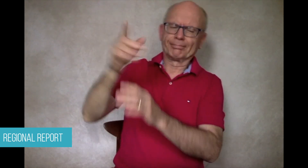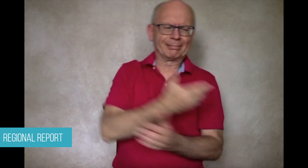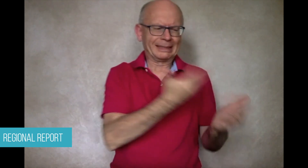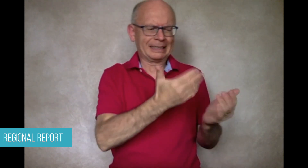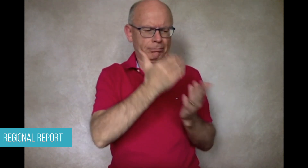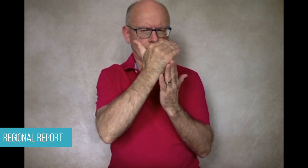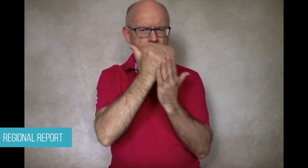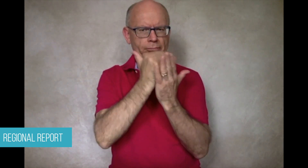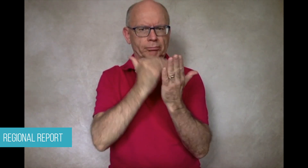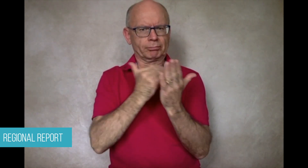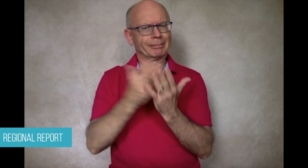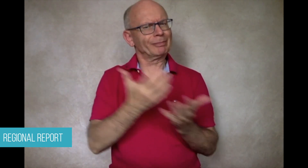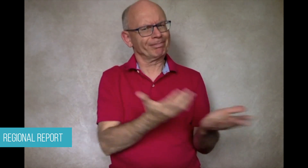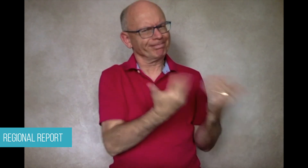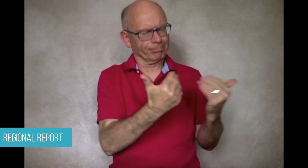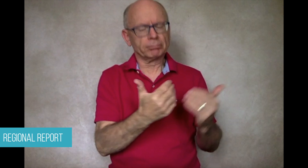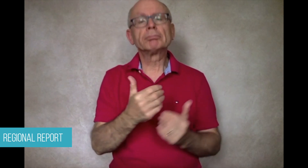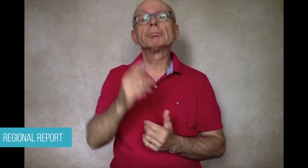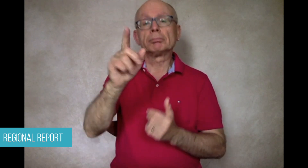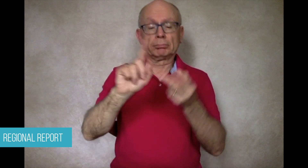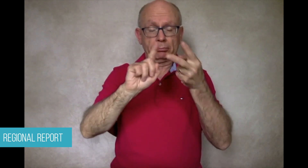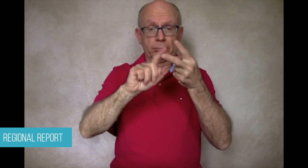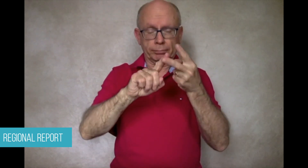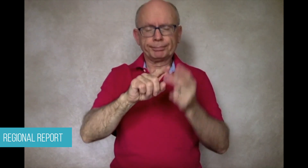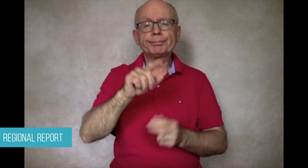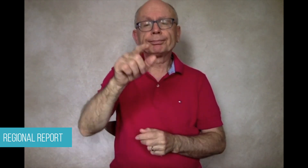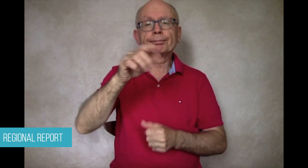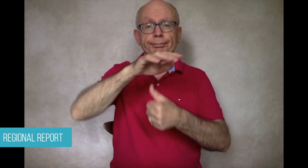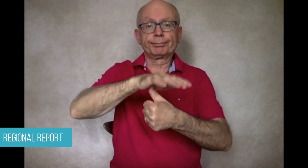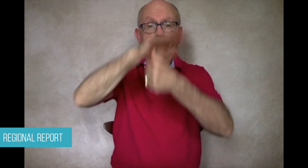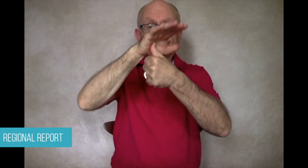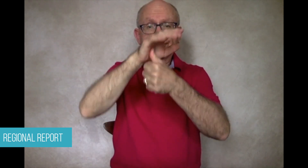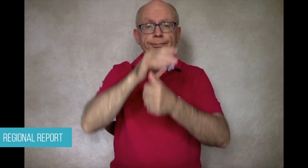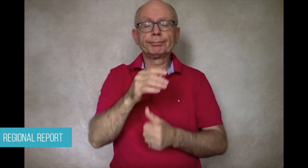complaints of discrimination. To improve government